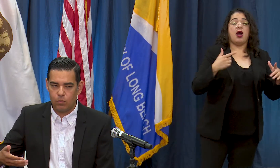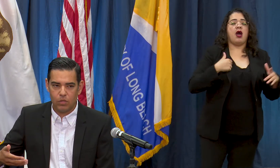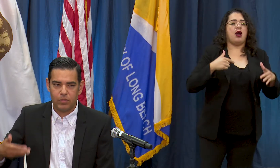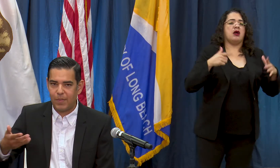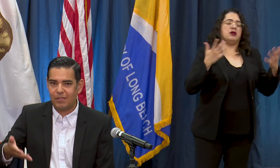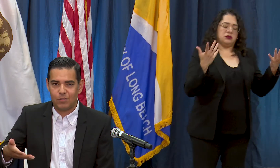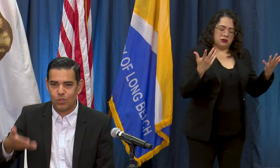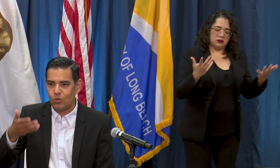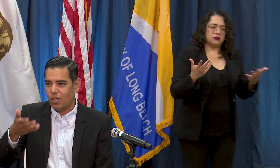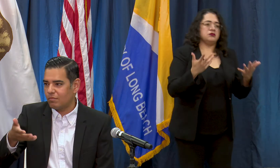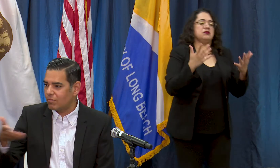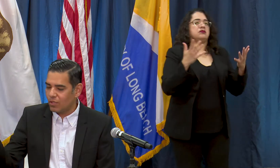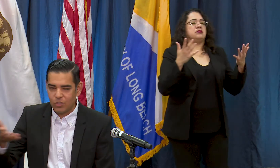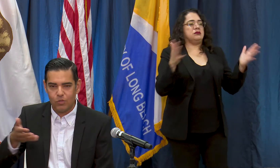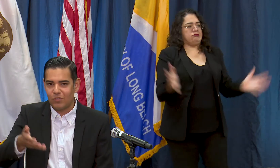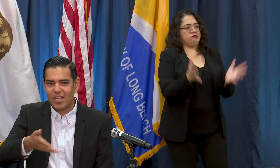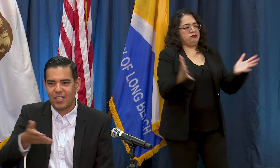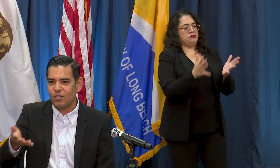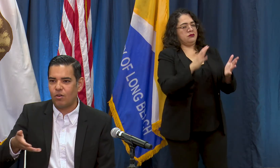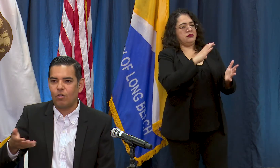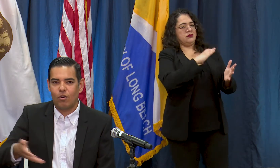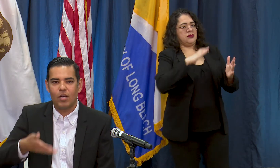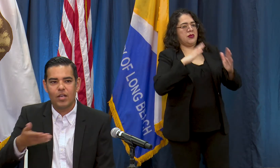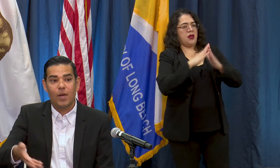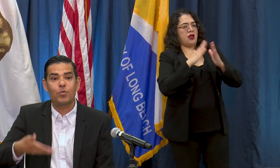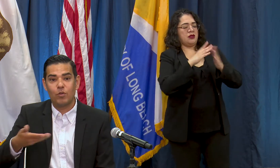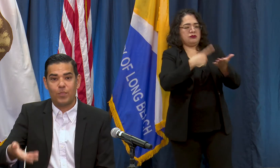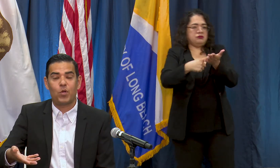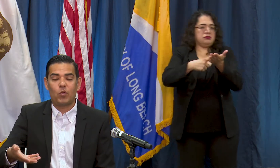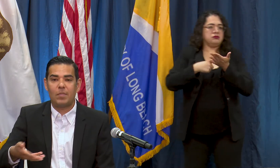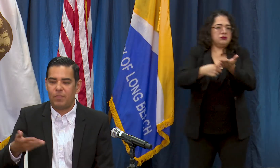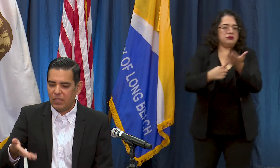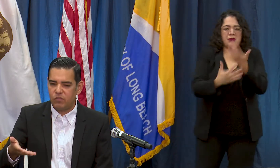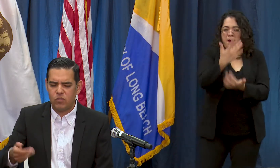will debate this issue on June the 2nd or approve the program.We believe June